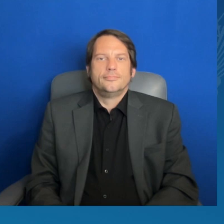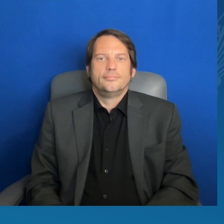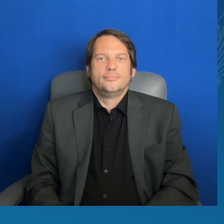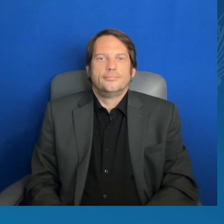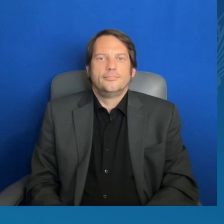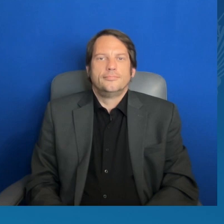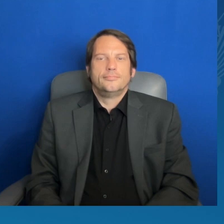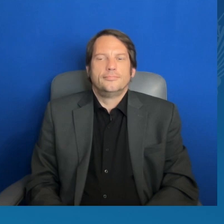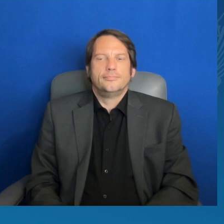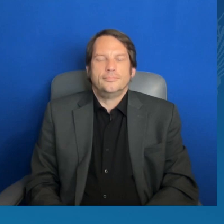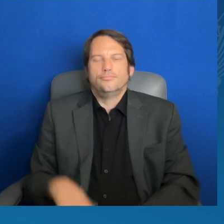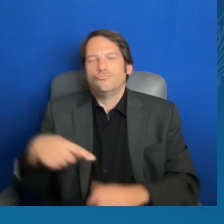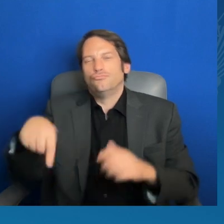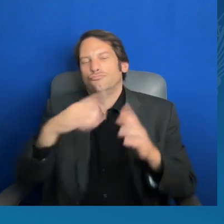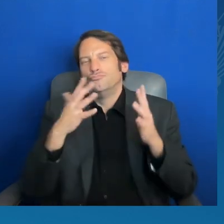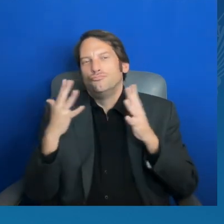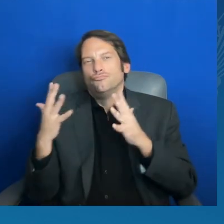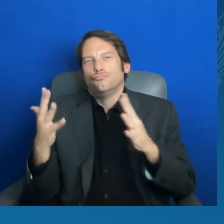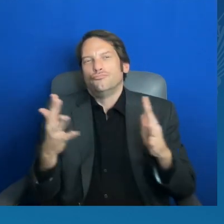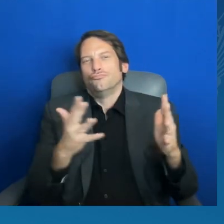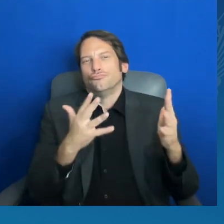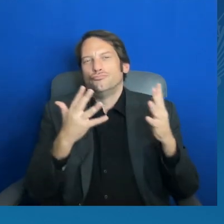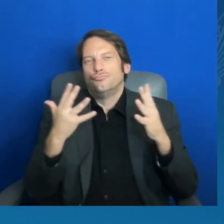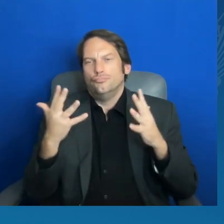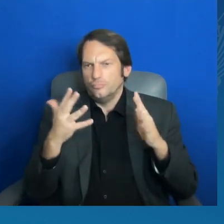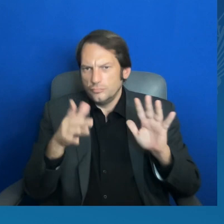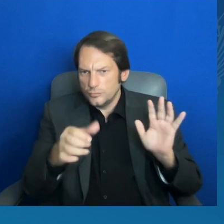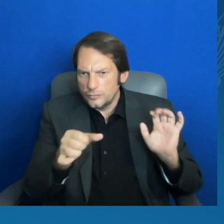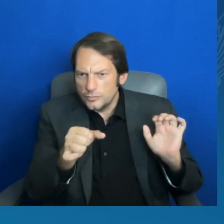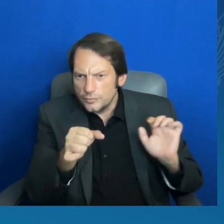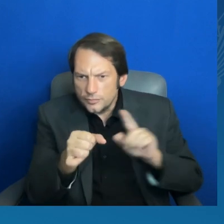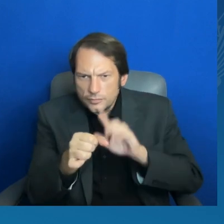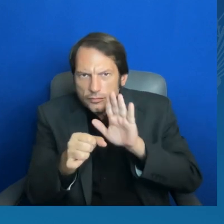Ms. Ferrell-Zabala: Is this thing on? Yes it is. Mr. George: The love is real. The Vice President: Hey, everybody.